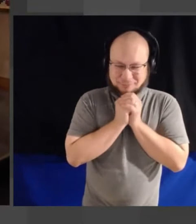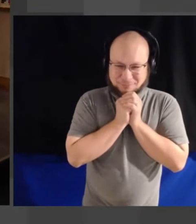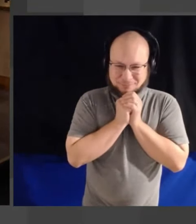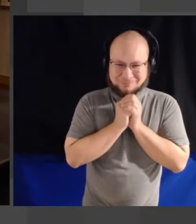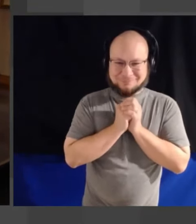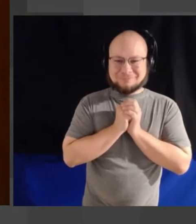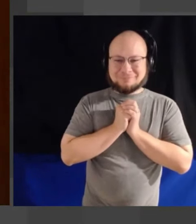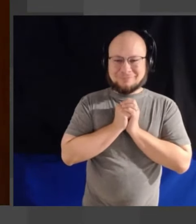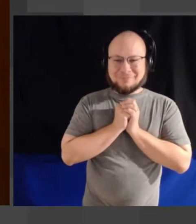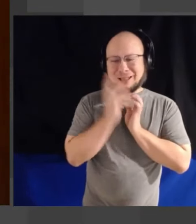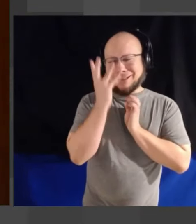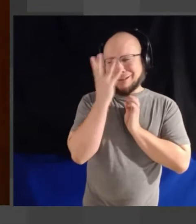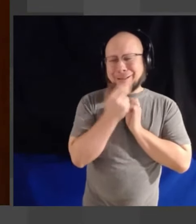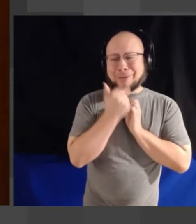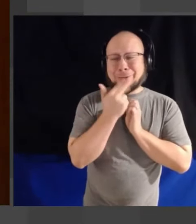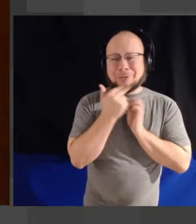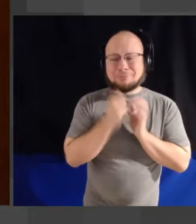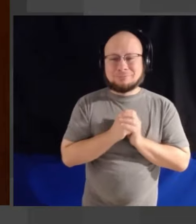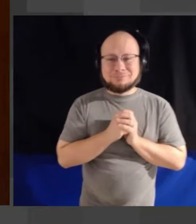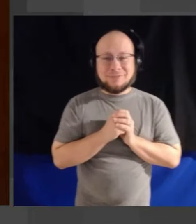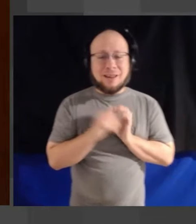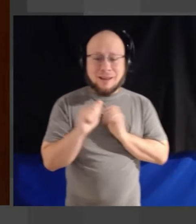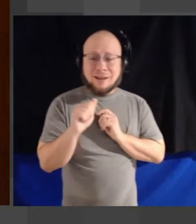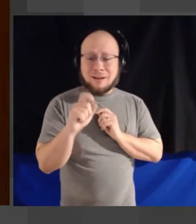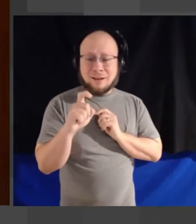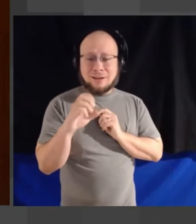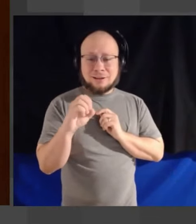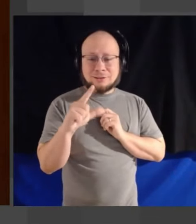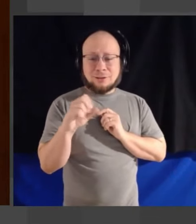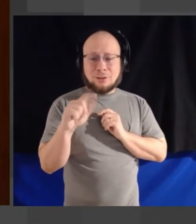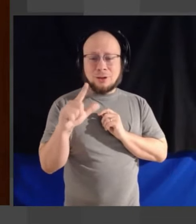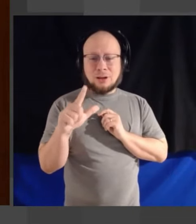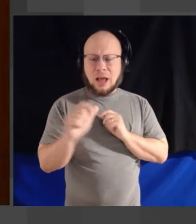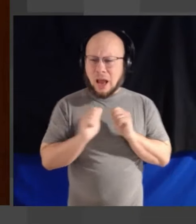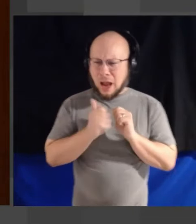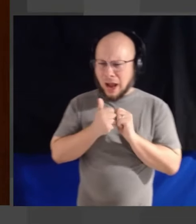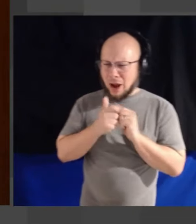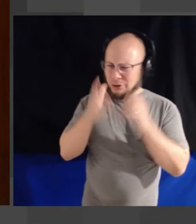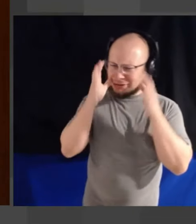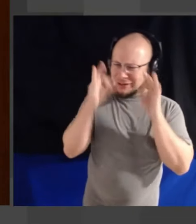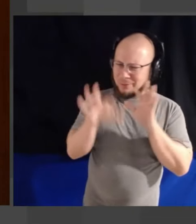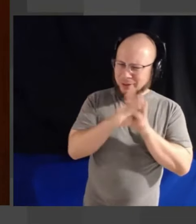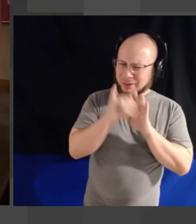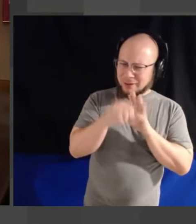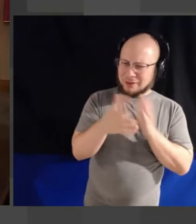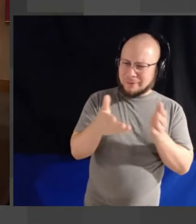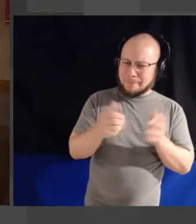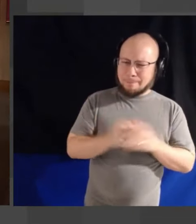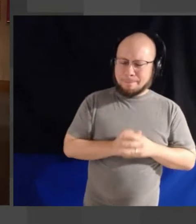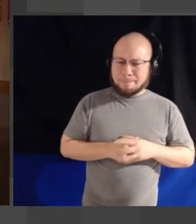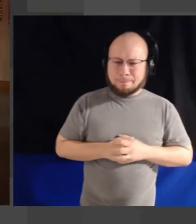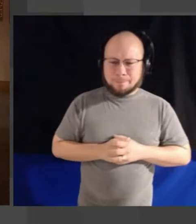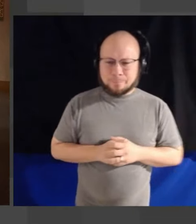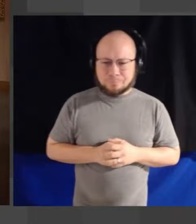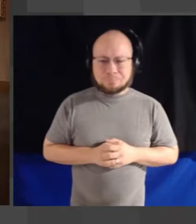THAT WHICH IS LIKE EEEEEWWW!